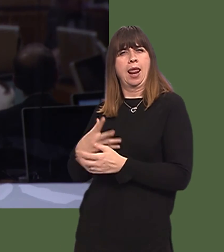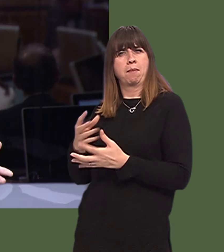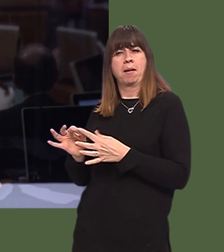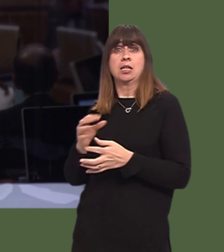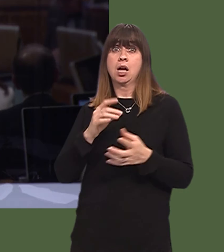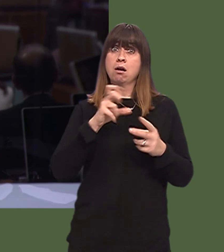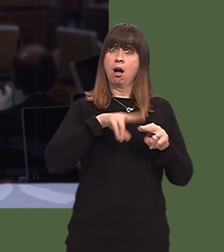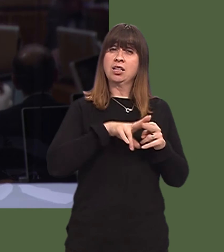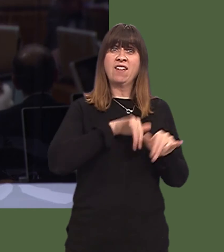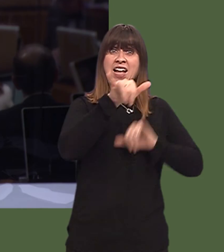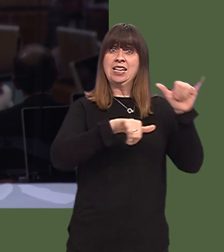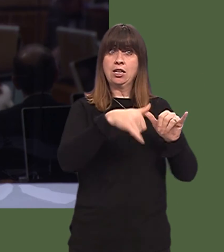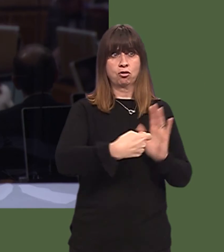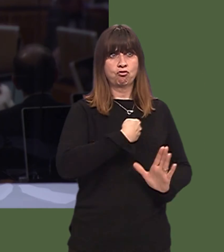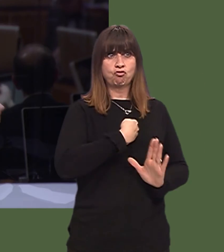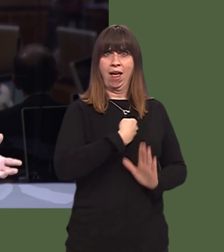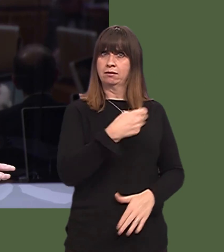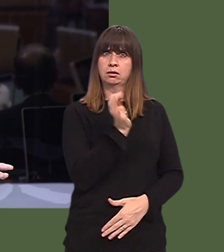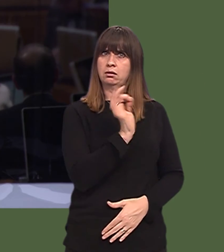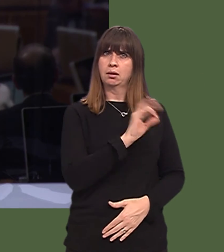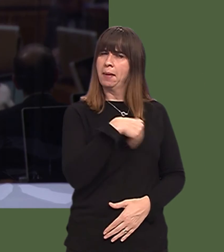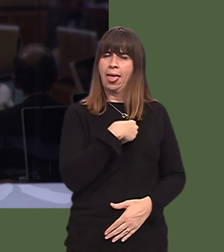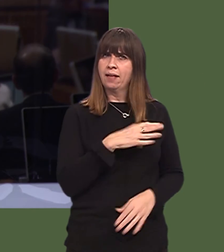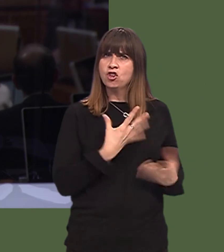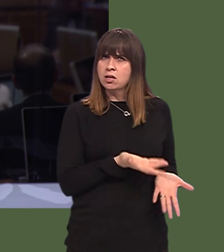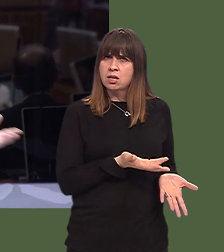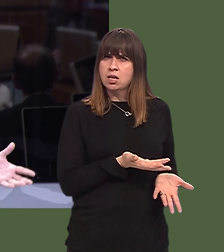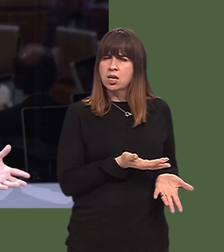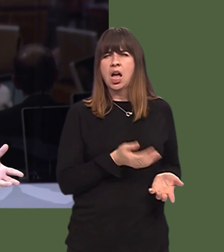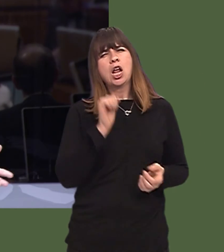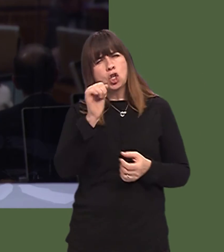Cardiff Aviation doesnít pay any rent, and yet your party are throwing people out of